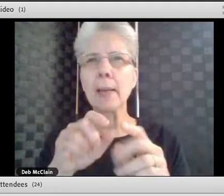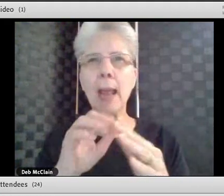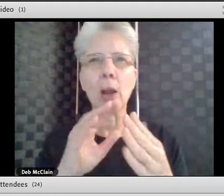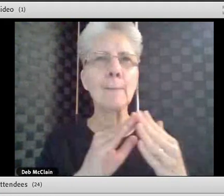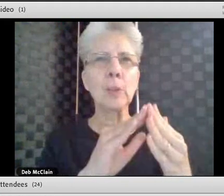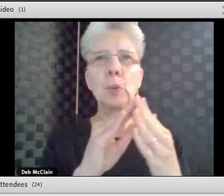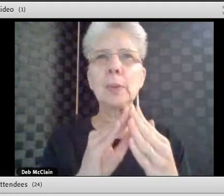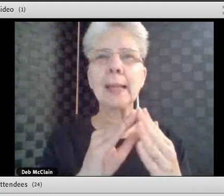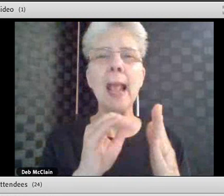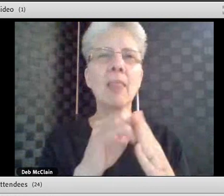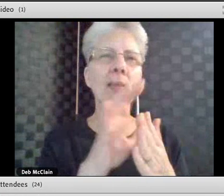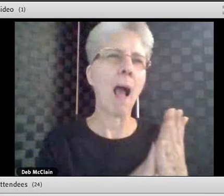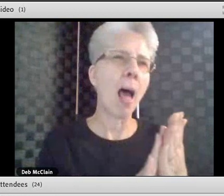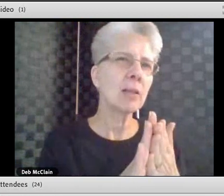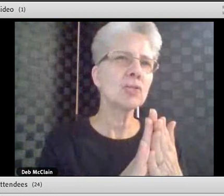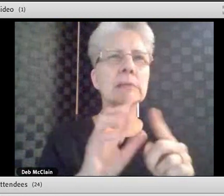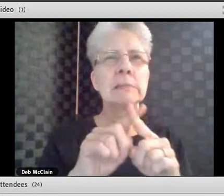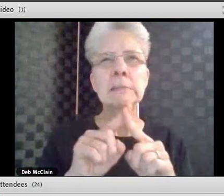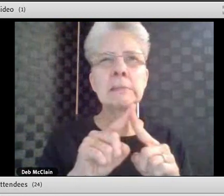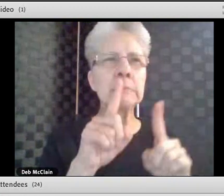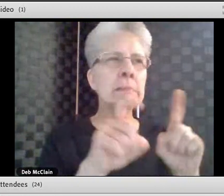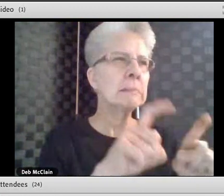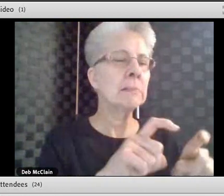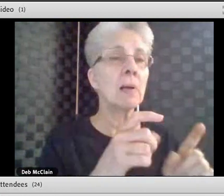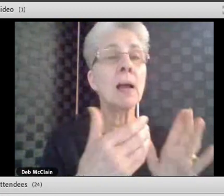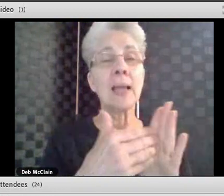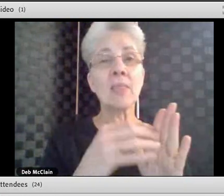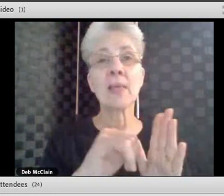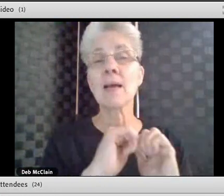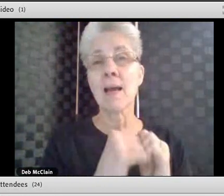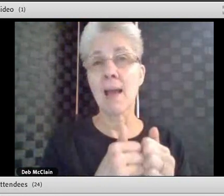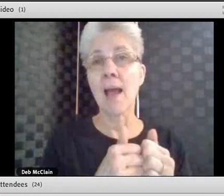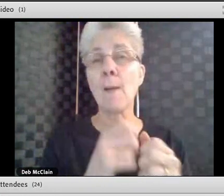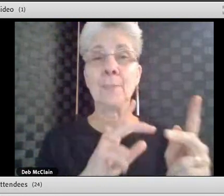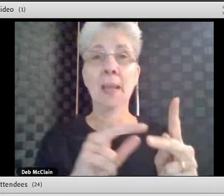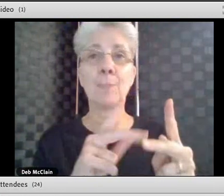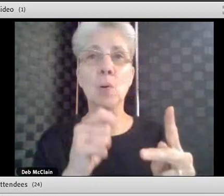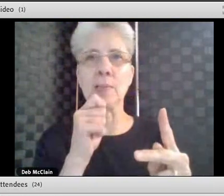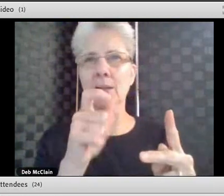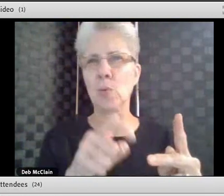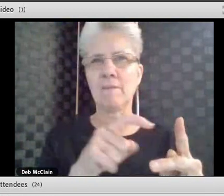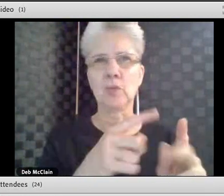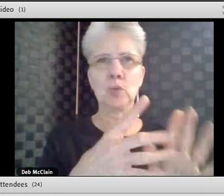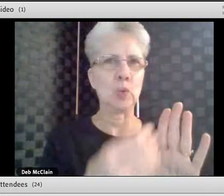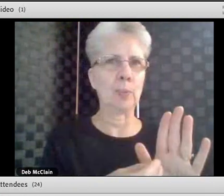Again, we talked to people in our community at the colleges. And, again, this is a way for people